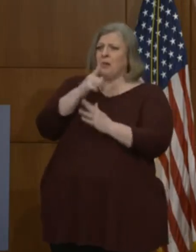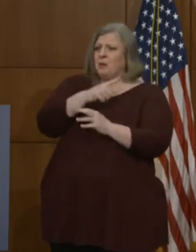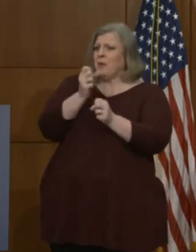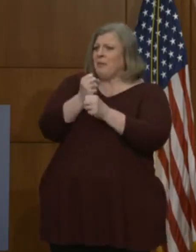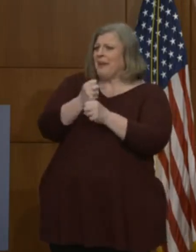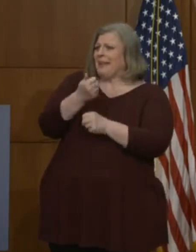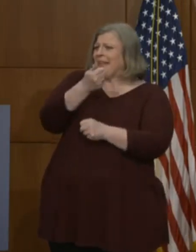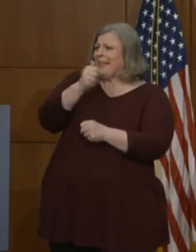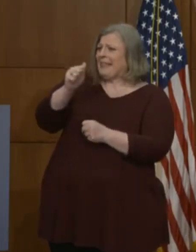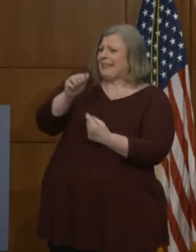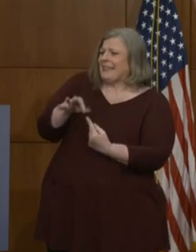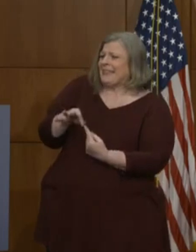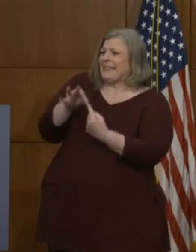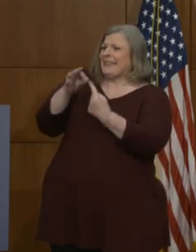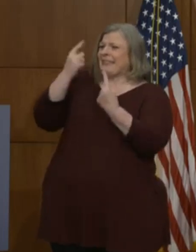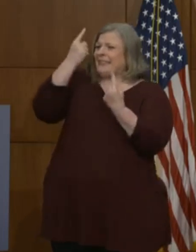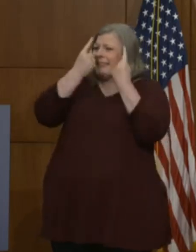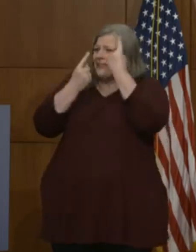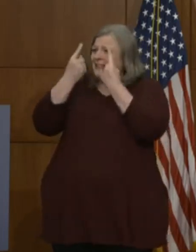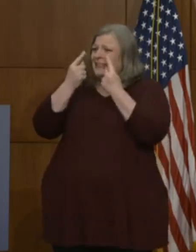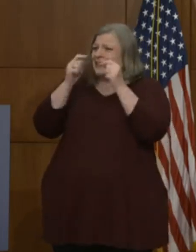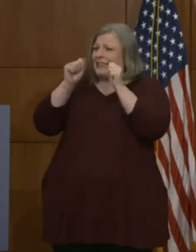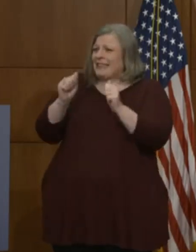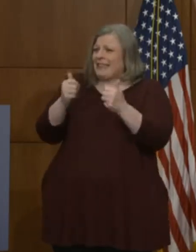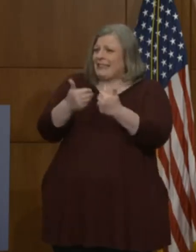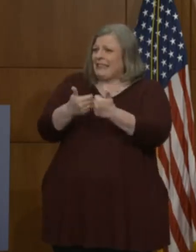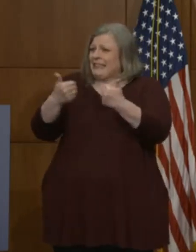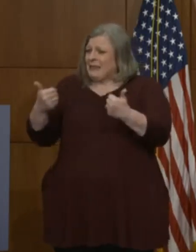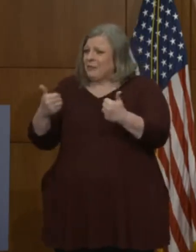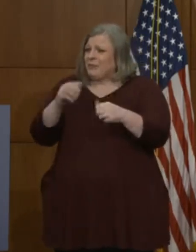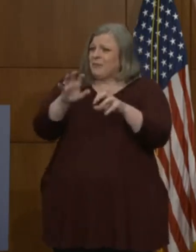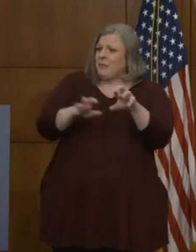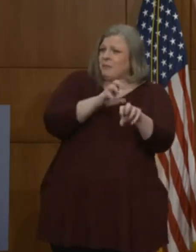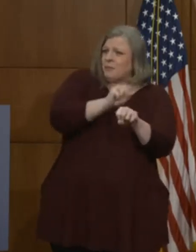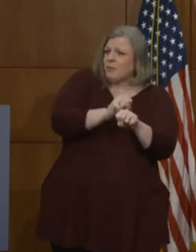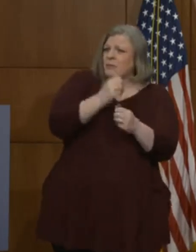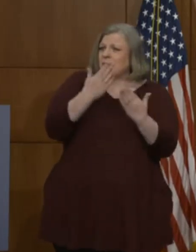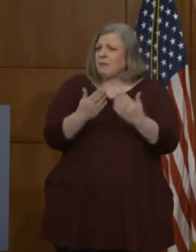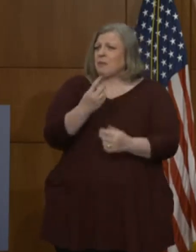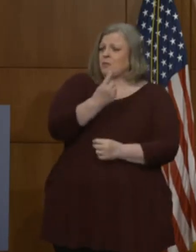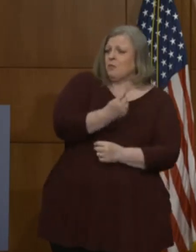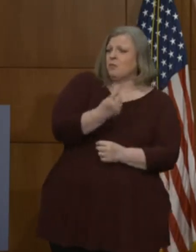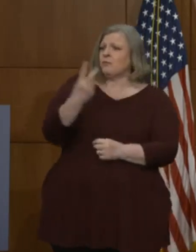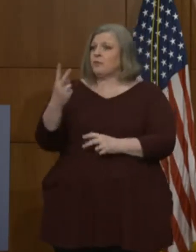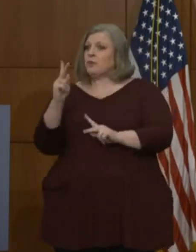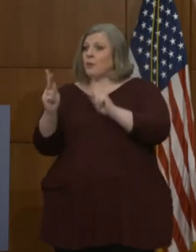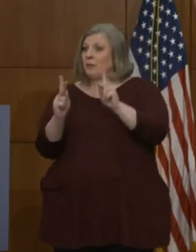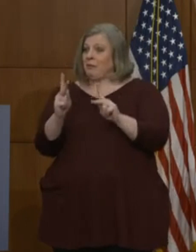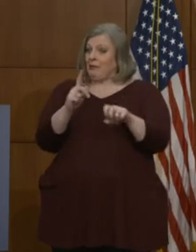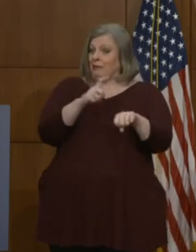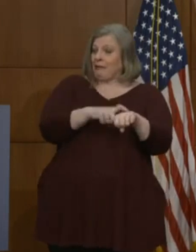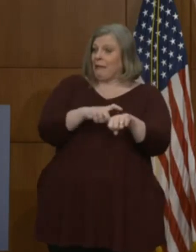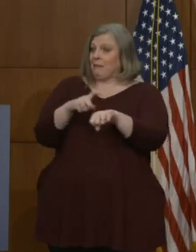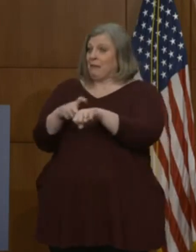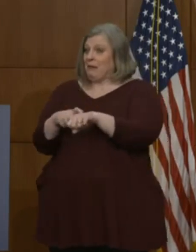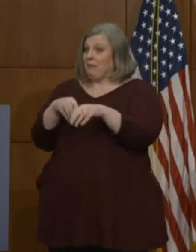OF THE BARBER SHOPS AND SALONS THAT THAT. IF YOU COULD MAYBE THAT THAT. IF YOU COULD MAYBE SPECIAL CONSIDERATION THEY BUT SPECIAL CONSIDERATION THEY BUT WORK BY ONE OF OUR MAYBE HAVE